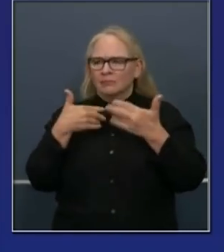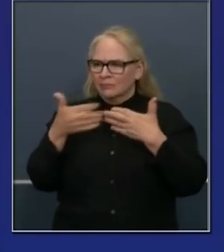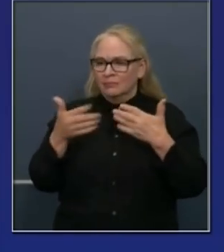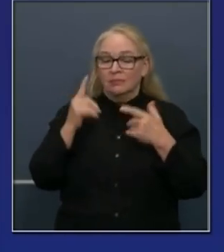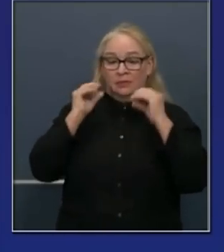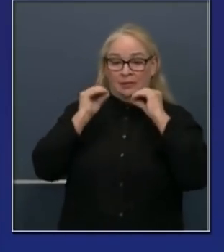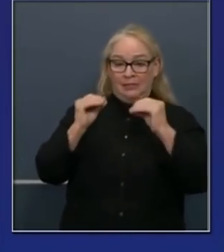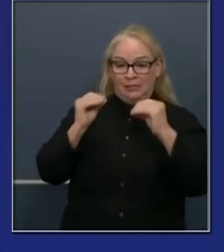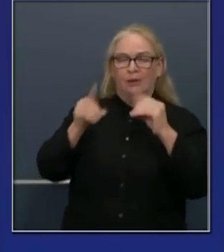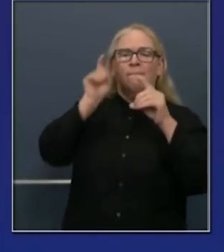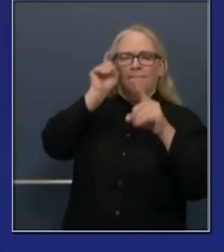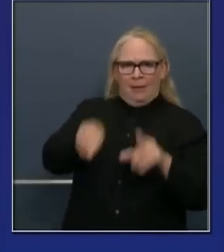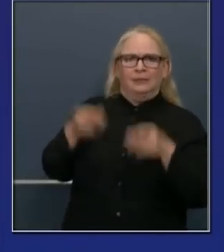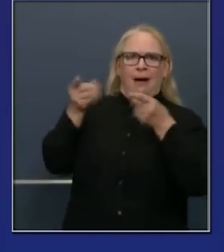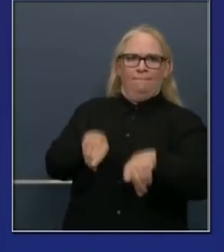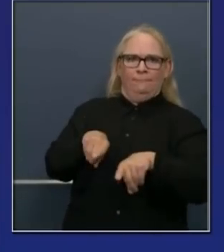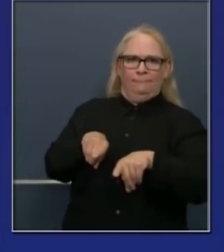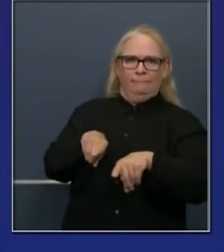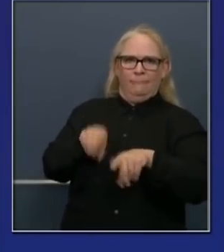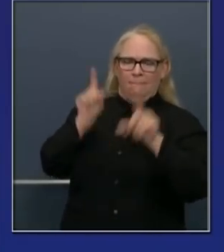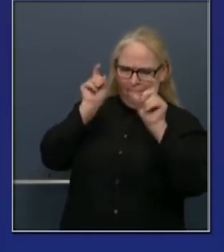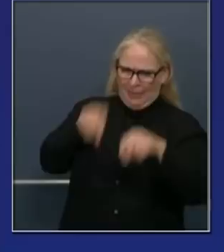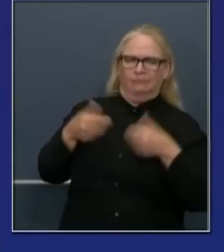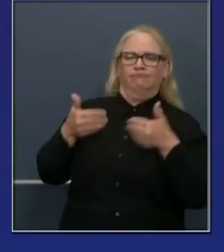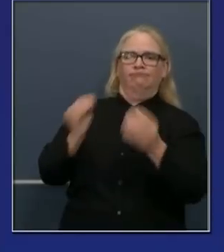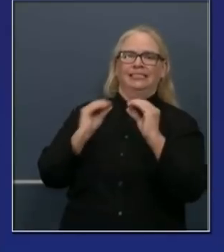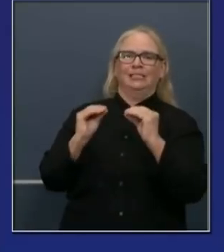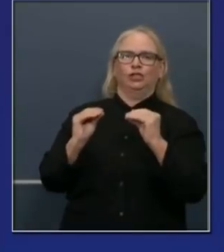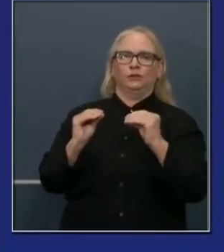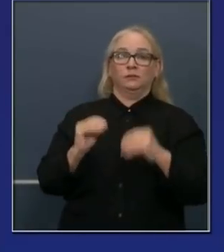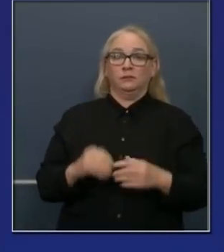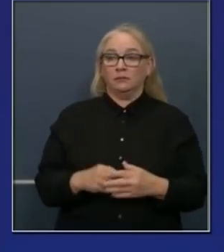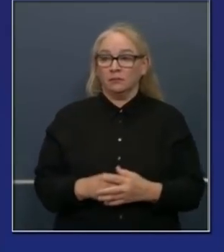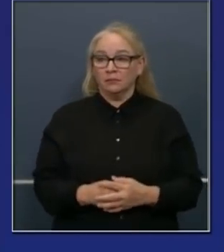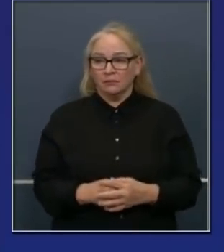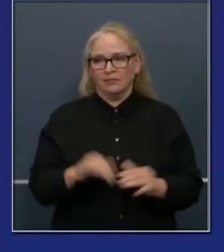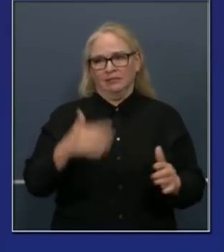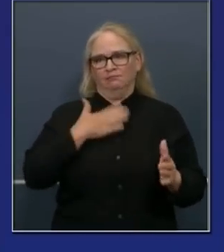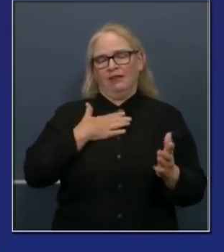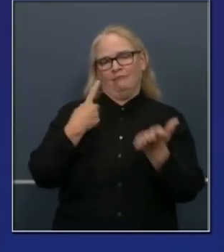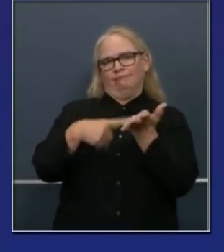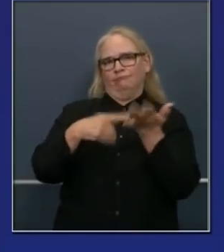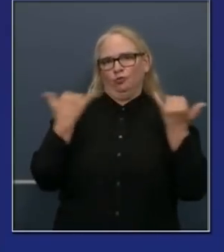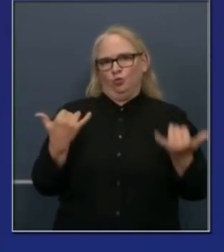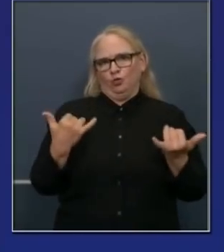DURING THIS PANDEMIC WHETHER THEY'RE PHYSICALLY OPENED, THE SCHOOLS, OR NOT. THAT'S WHAT I WANT TO TALK